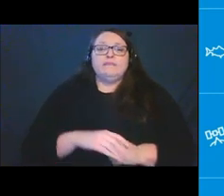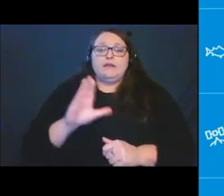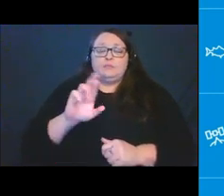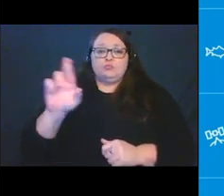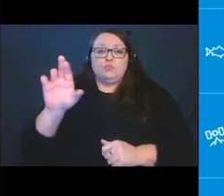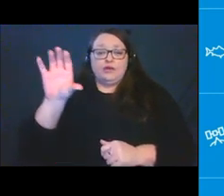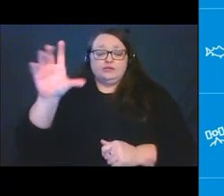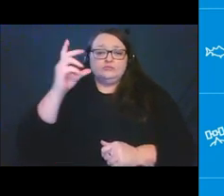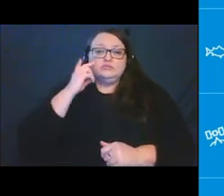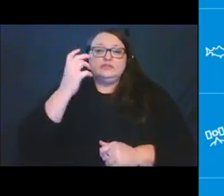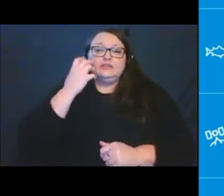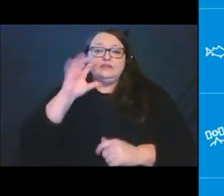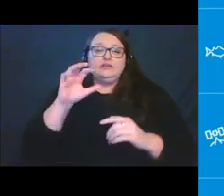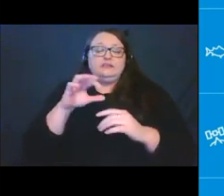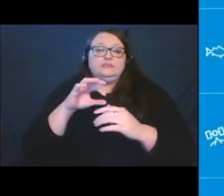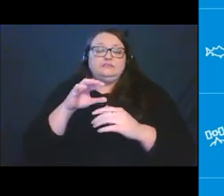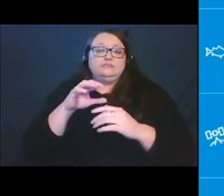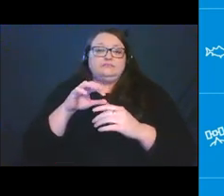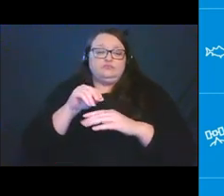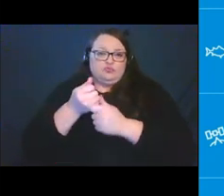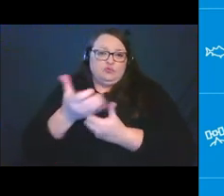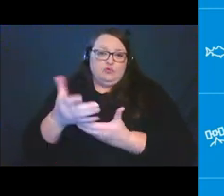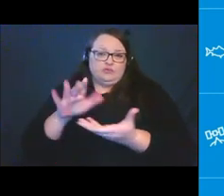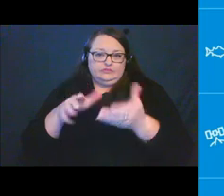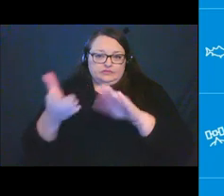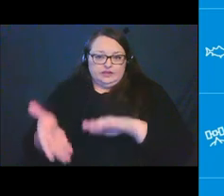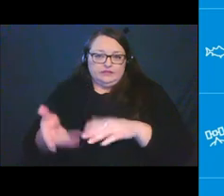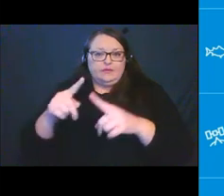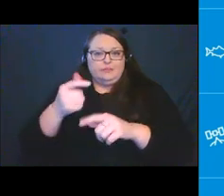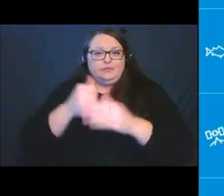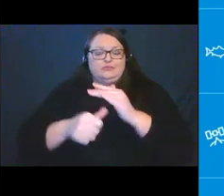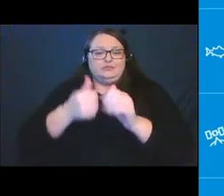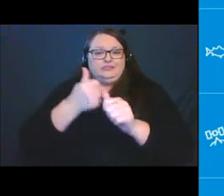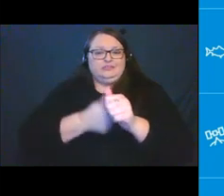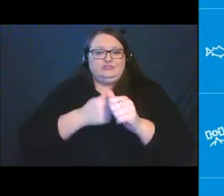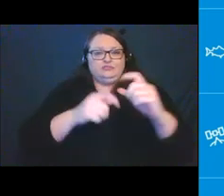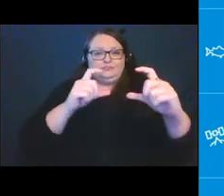deaths which occurred under each category of HeatRisk, 67% of which occurred at red